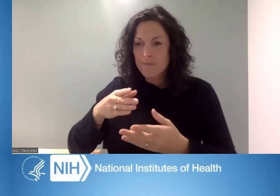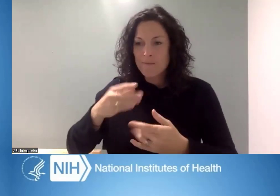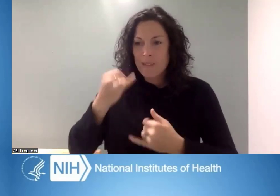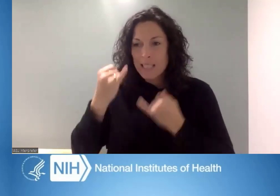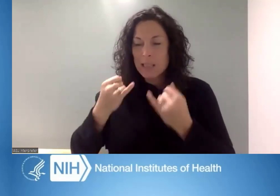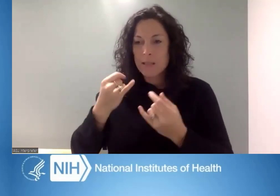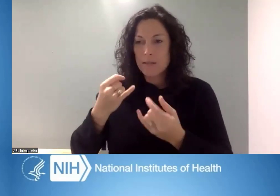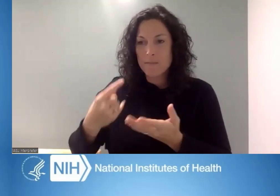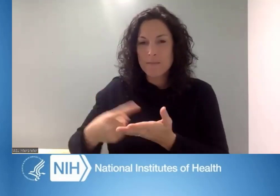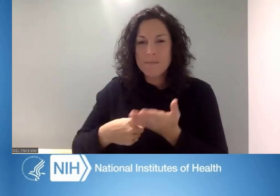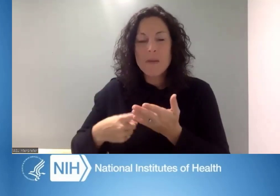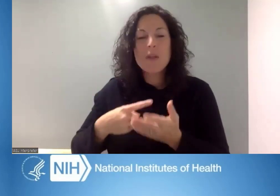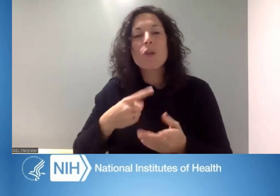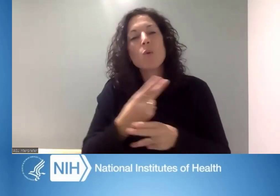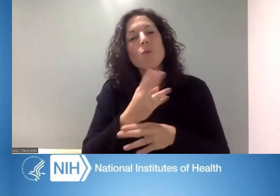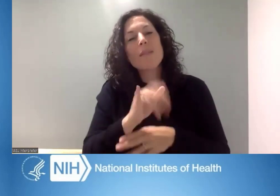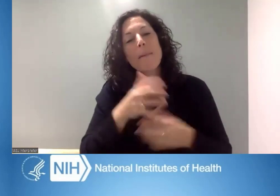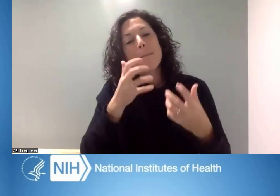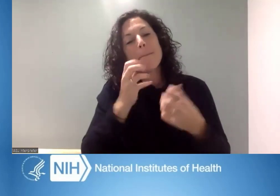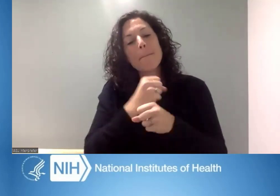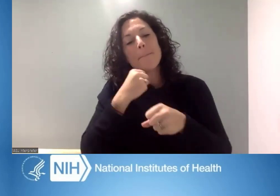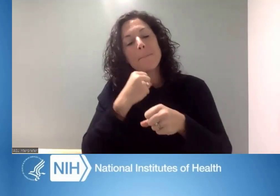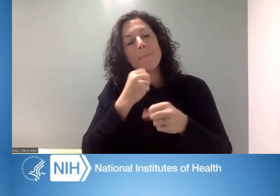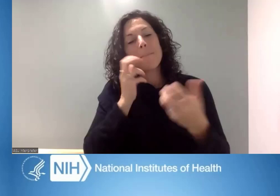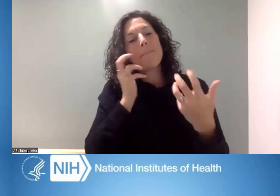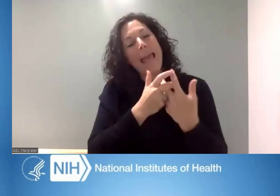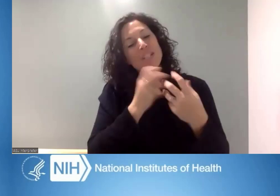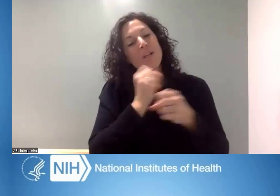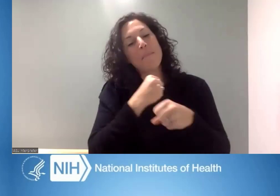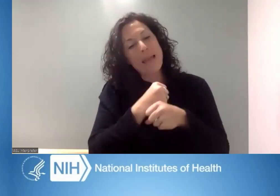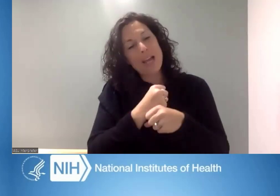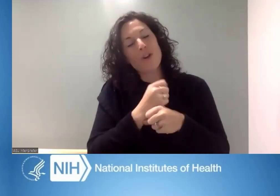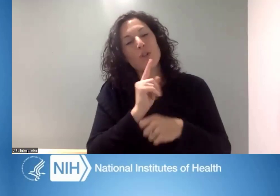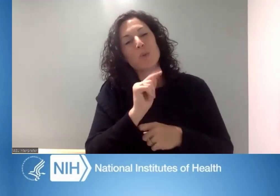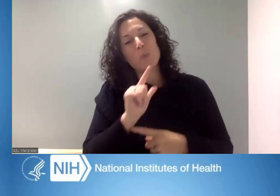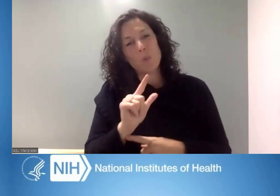and find a program staff to reach out to, and we can talk you through that because we have experience